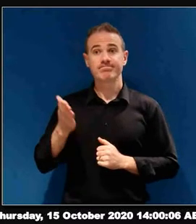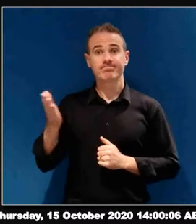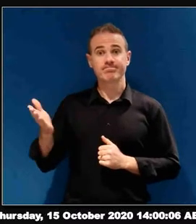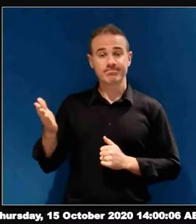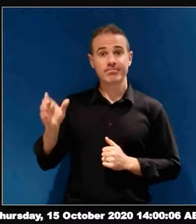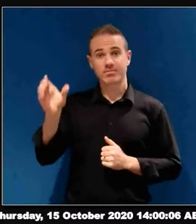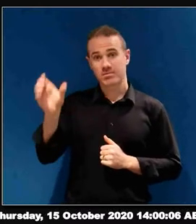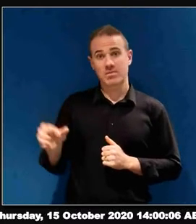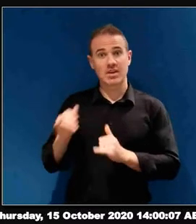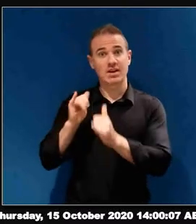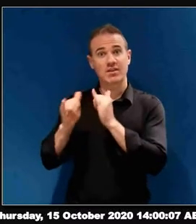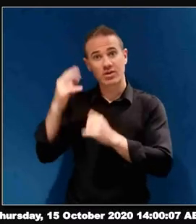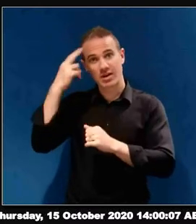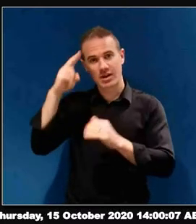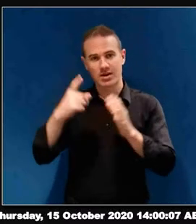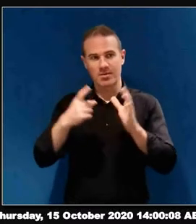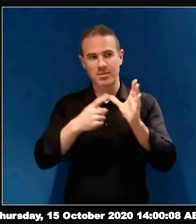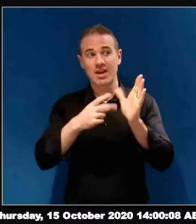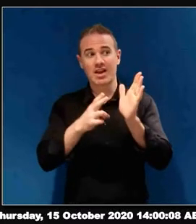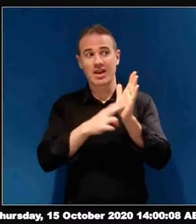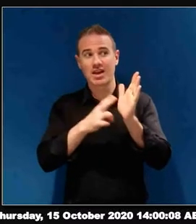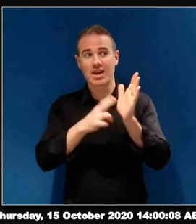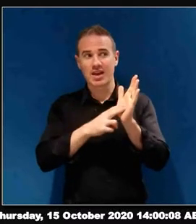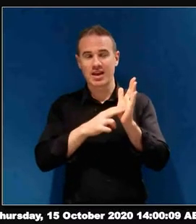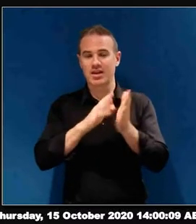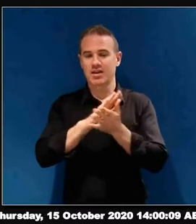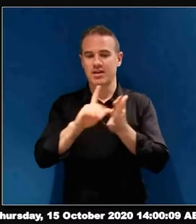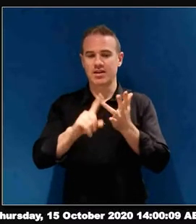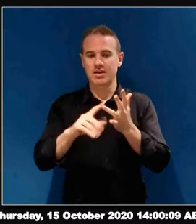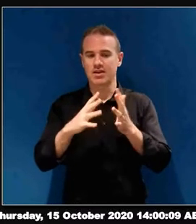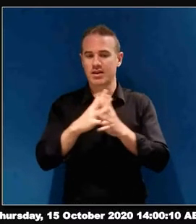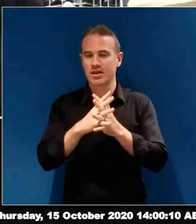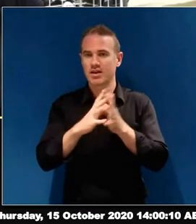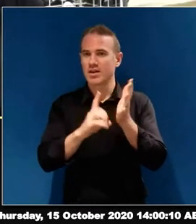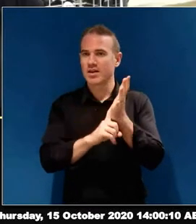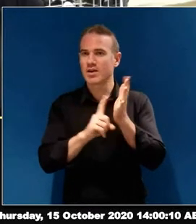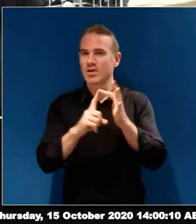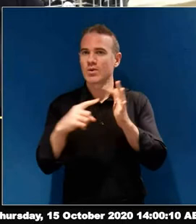I tender that statement and ask it be marked 7.166,